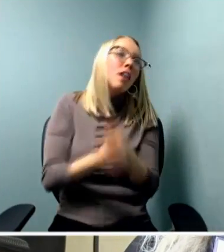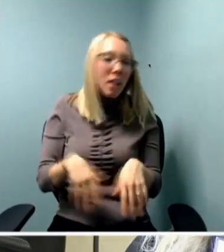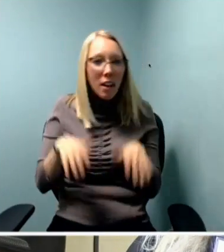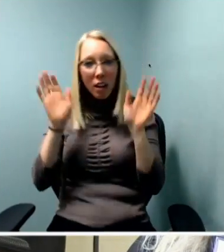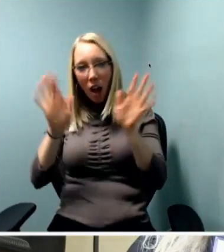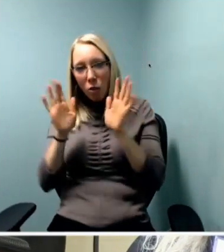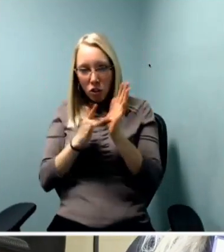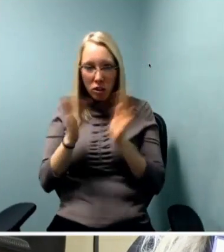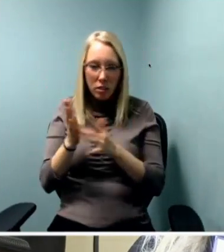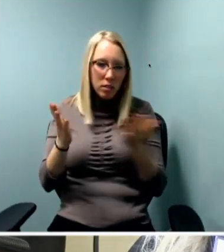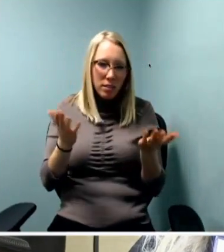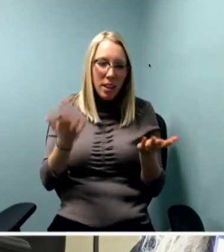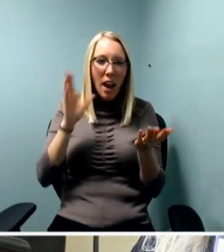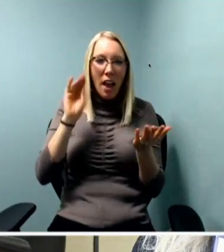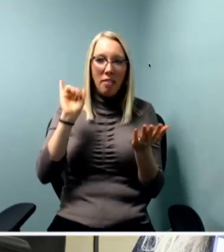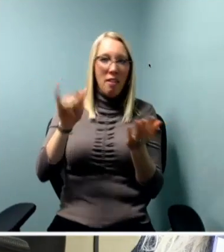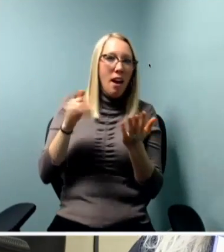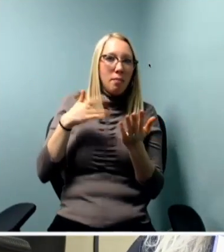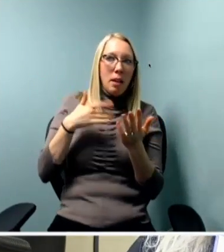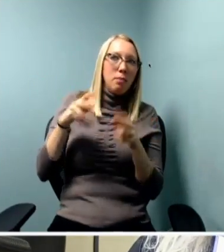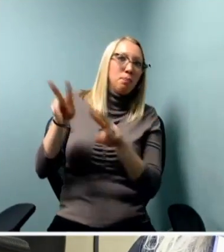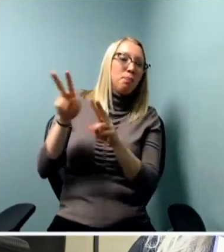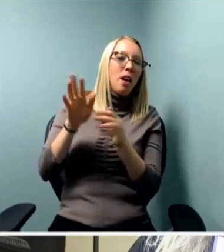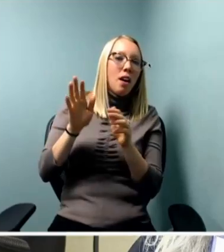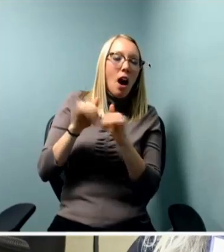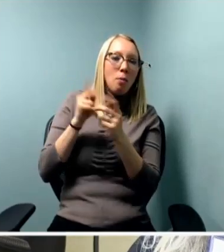And it's always seen-- even this will be in,